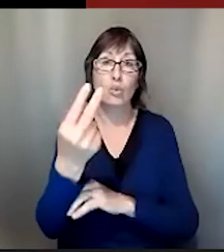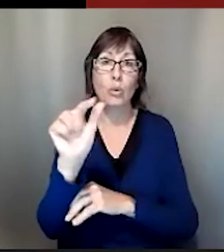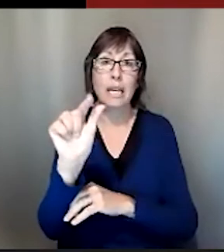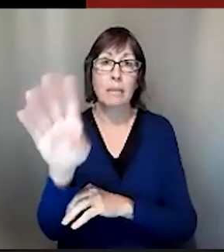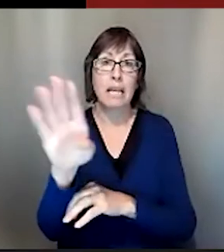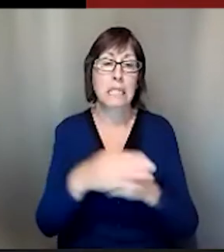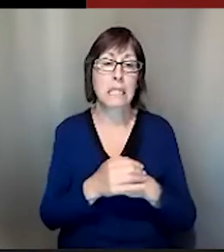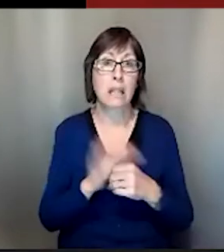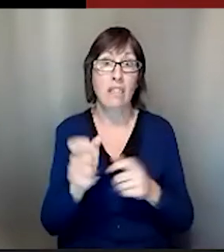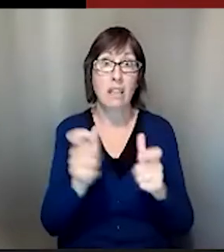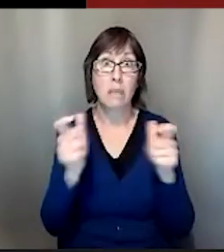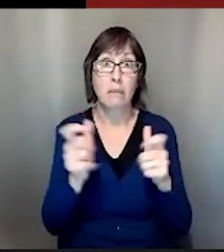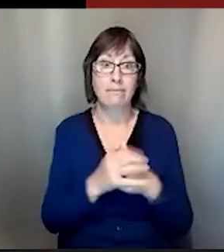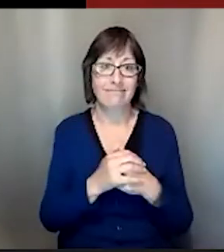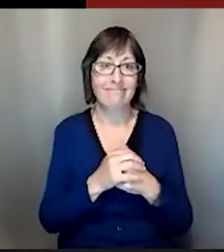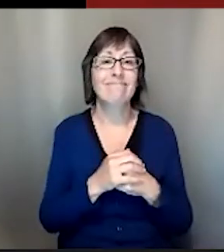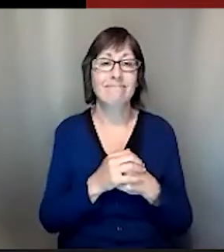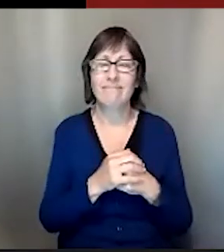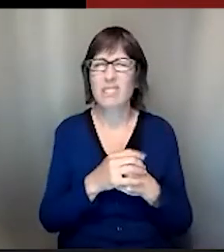over to the application.